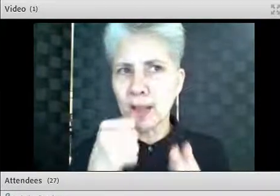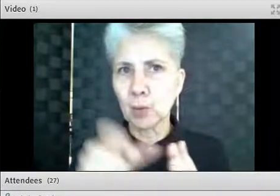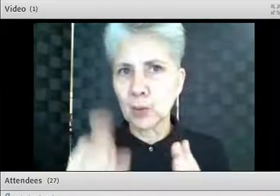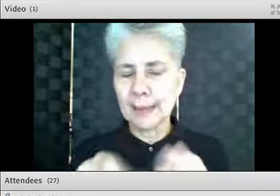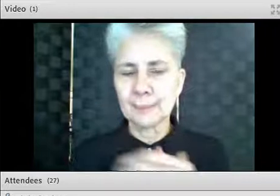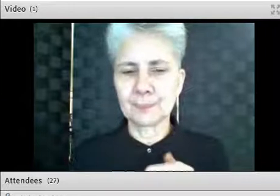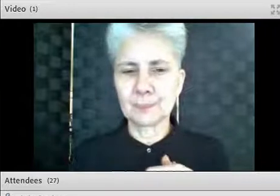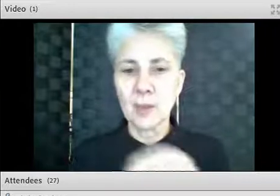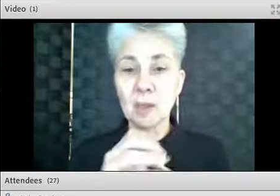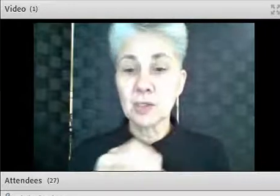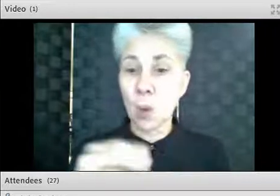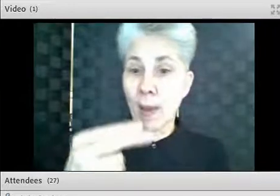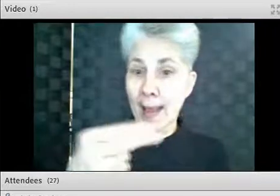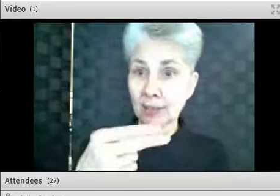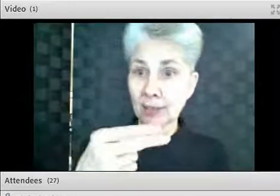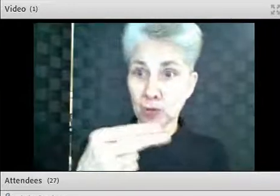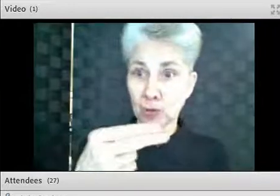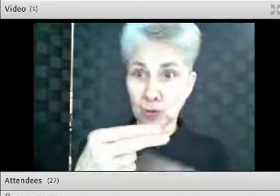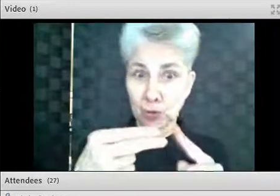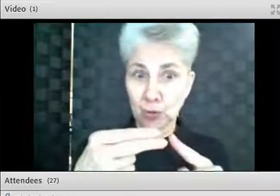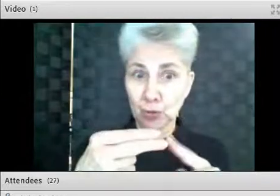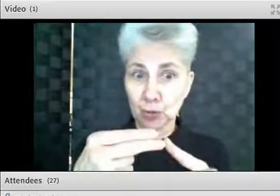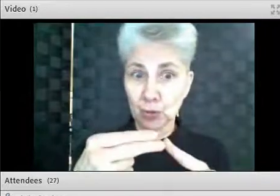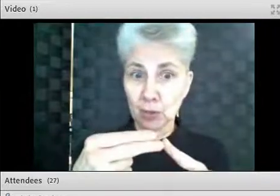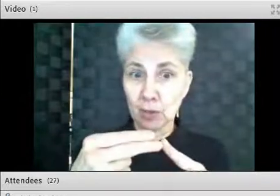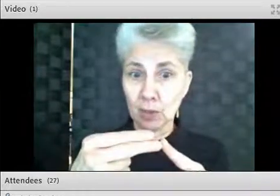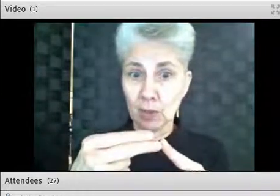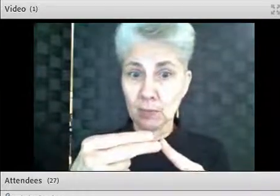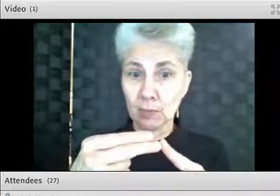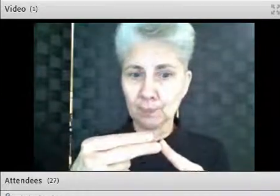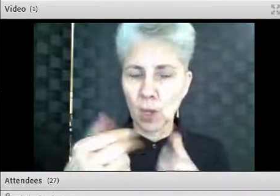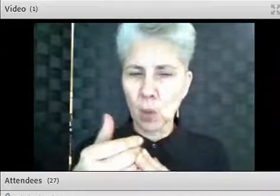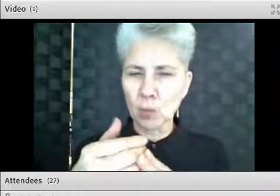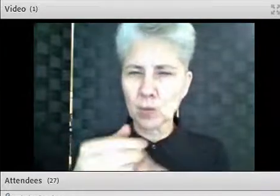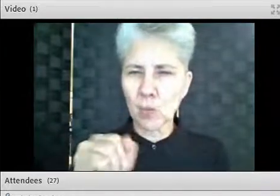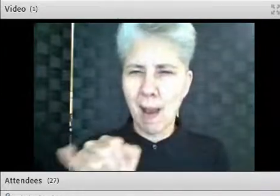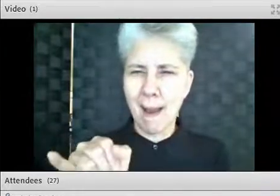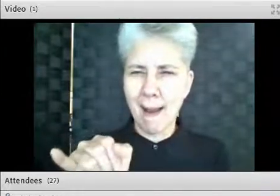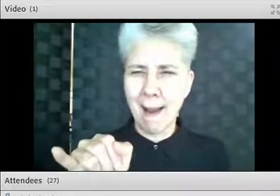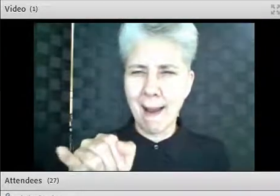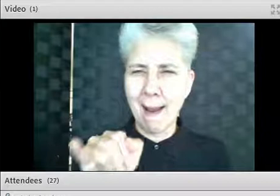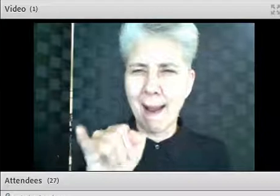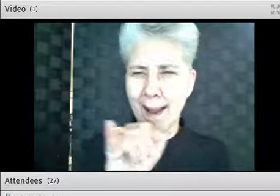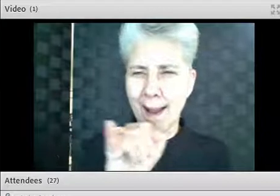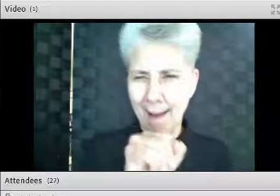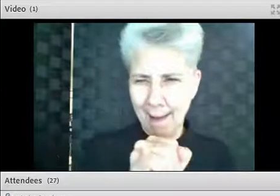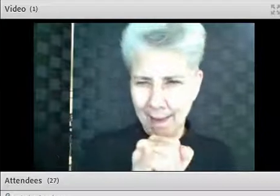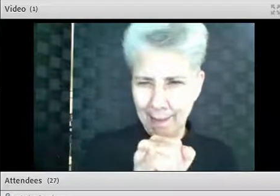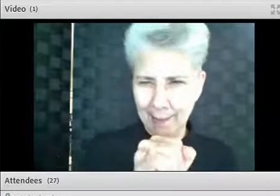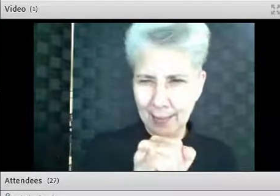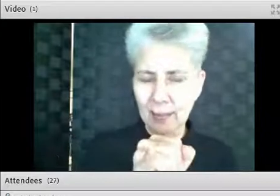so H is closest to I, okay, so in this case, I personally,